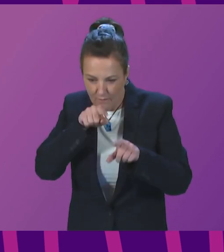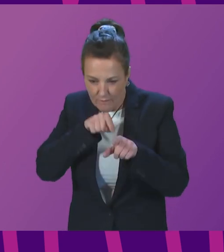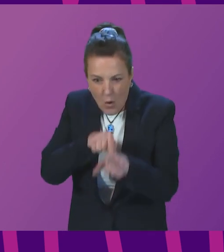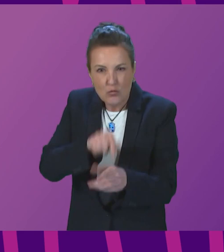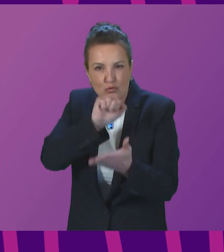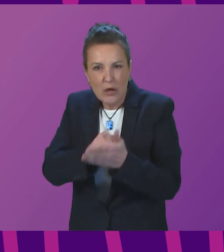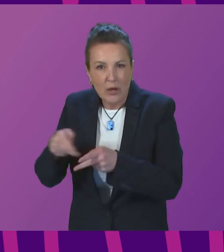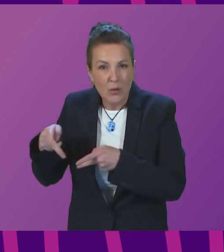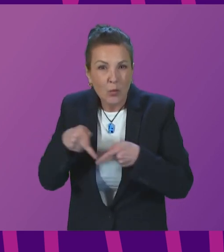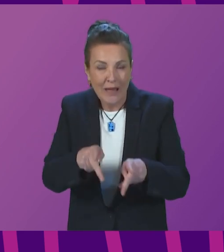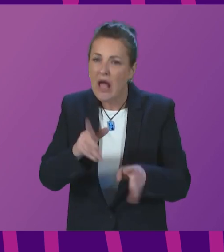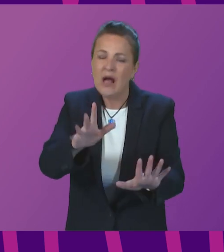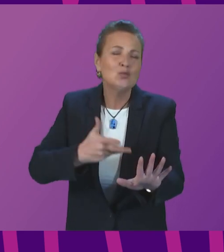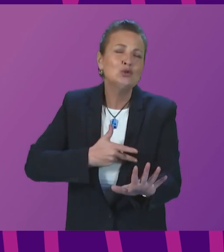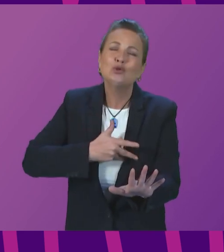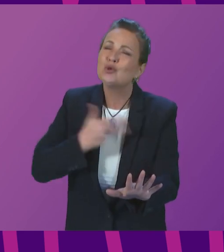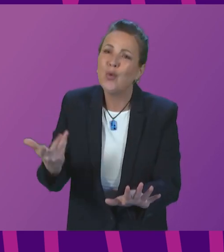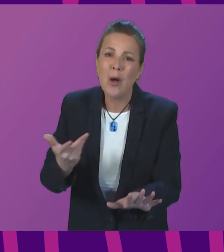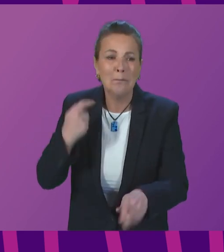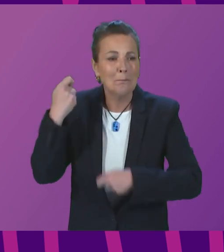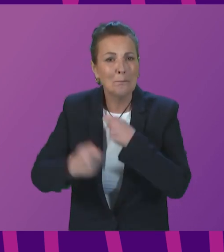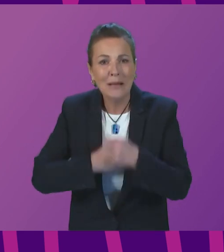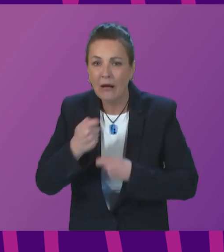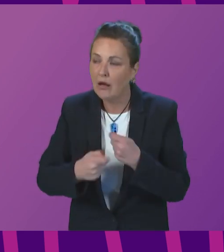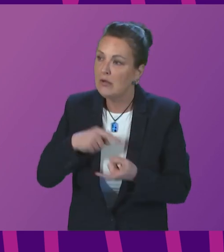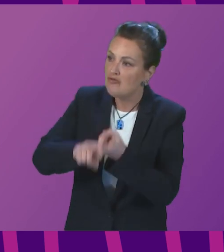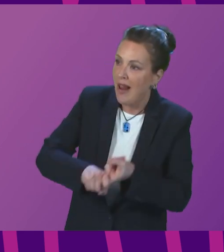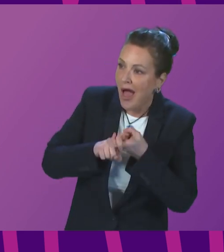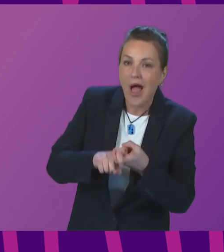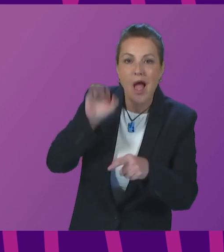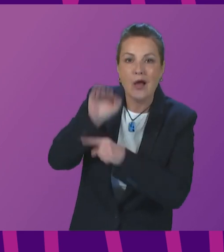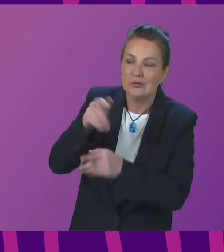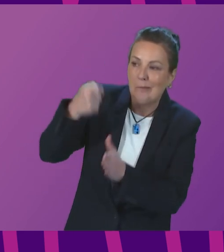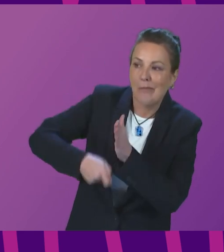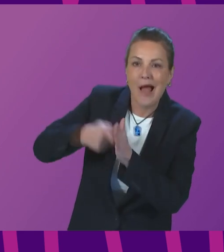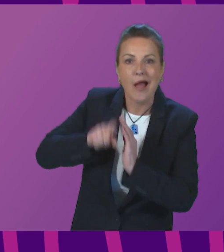Nobody wants to increase dependence on imports of oil and gas, so we must therefore ensure